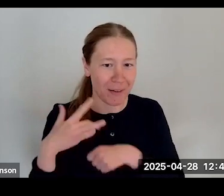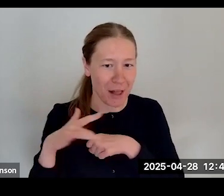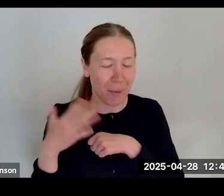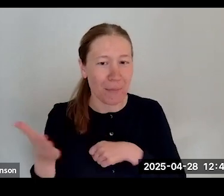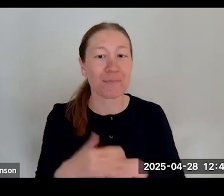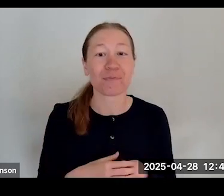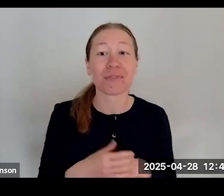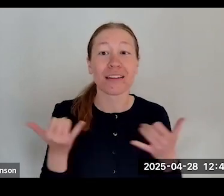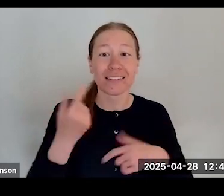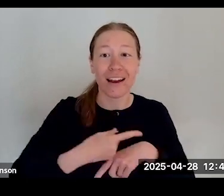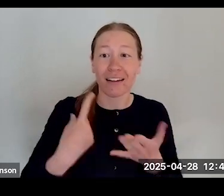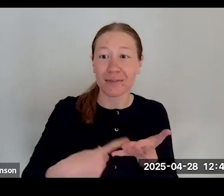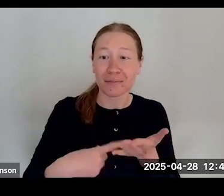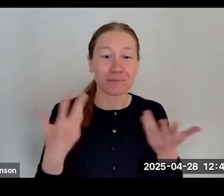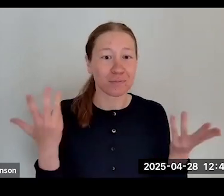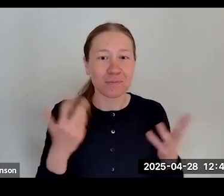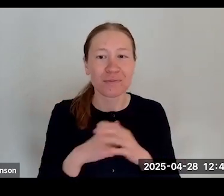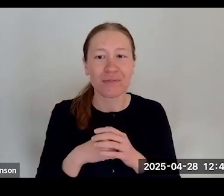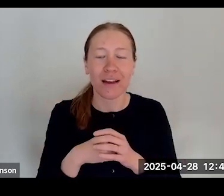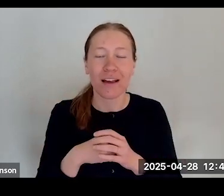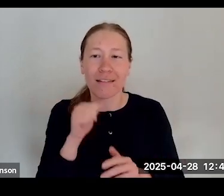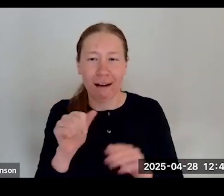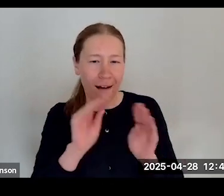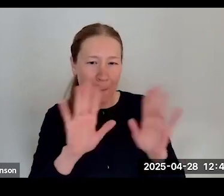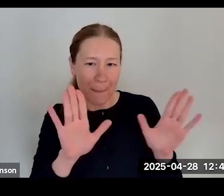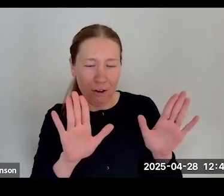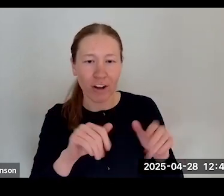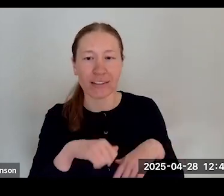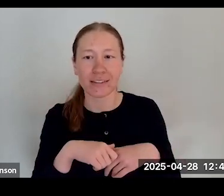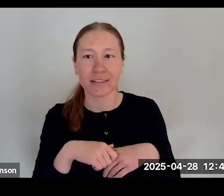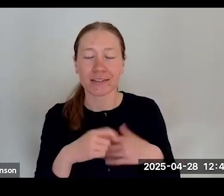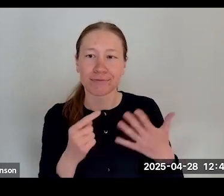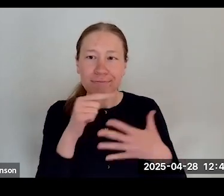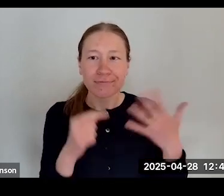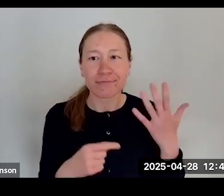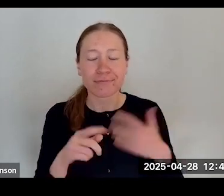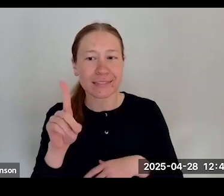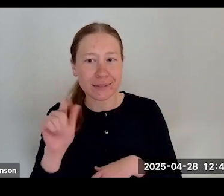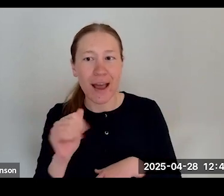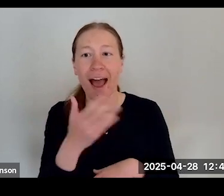I'm going to be talking about non-apparent conditions and self-advocacy for employees with disabilities.